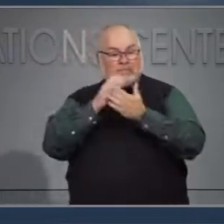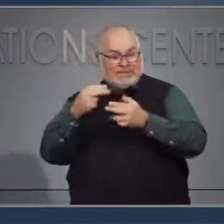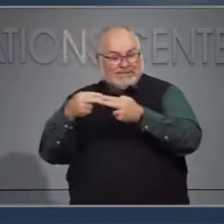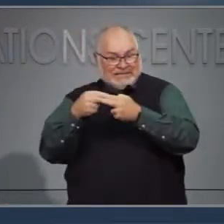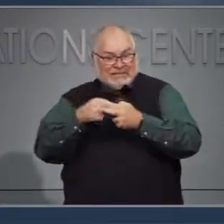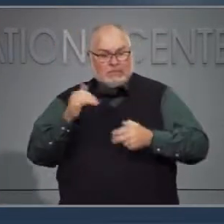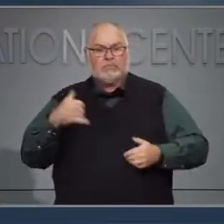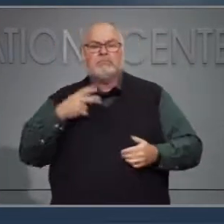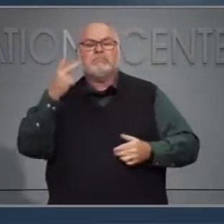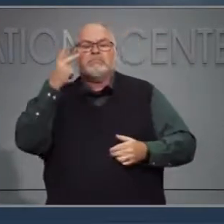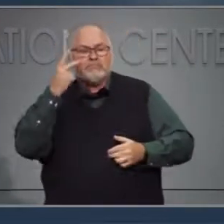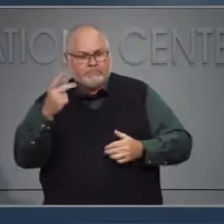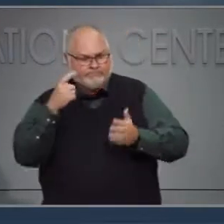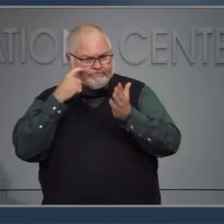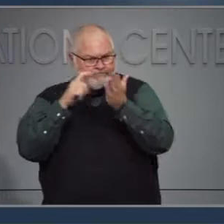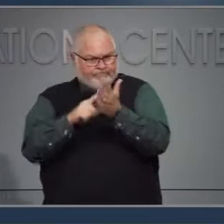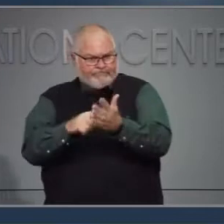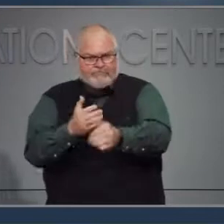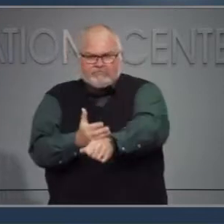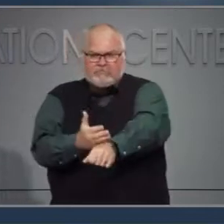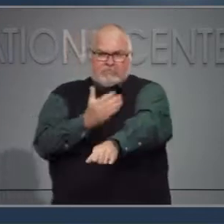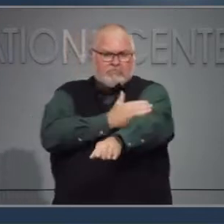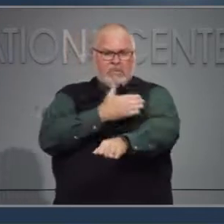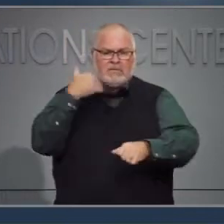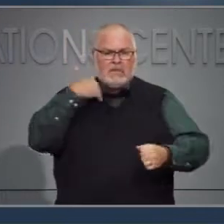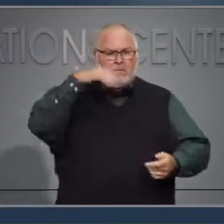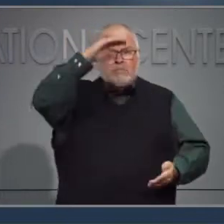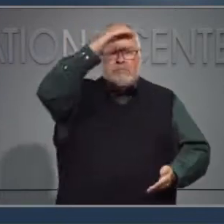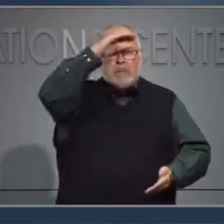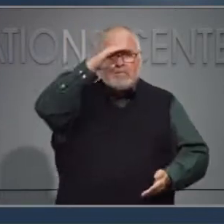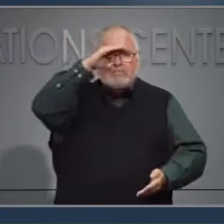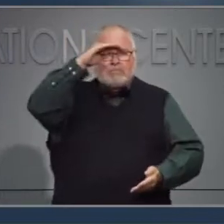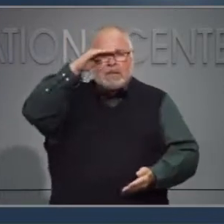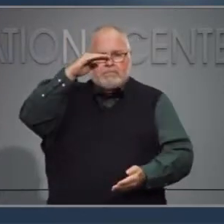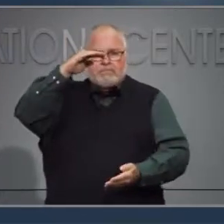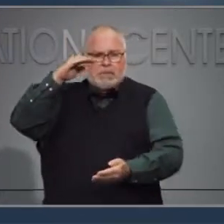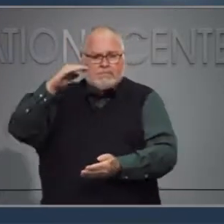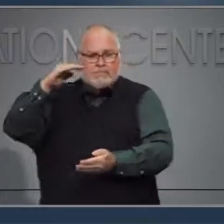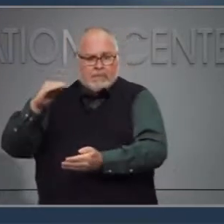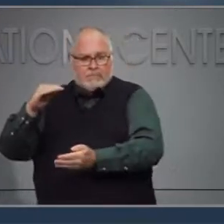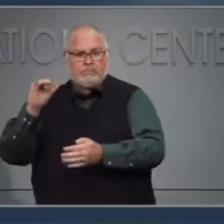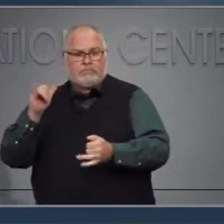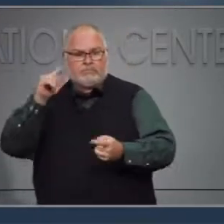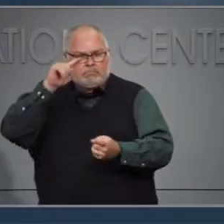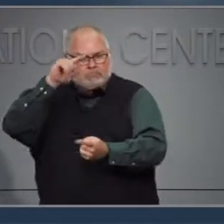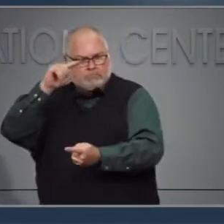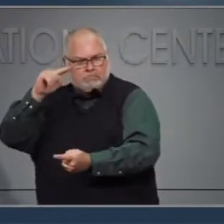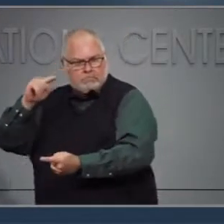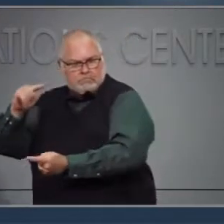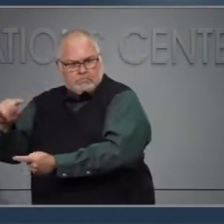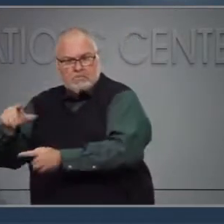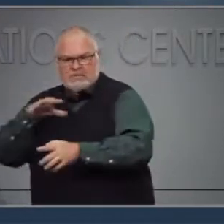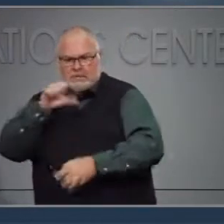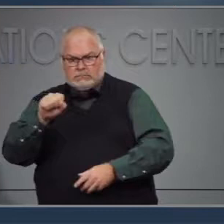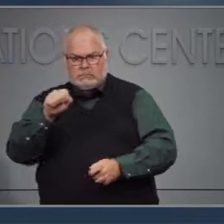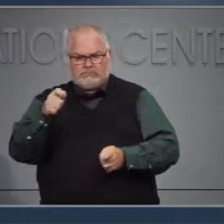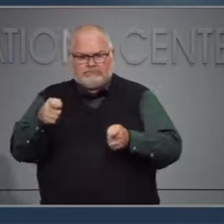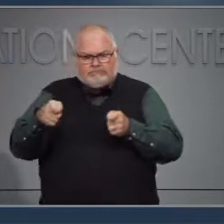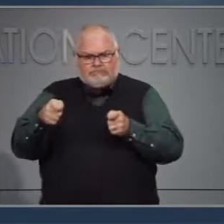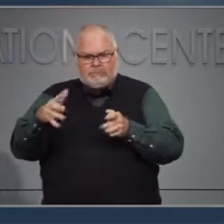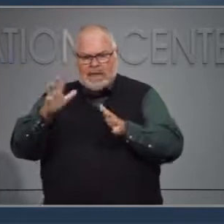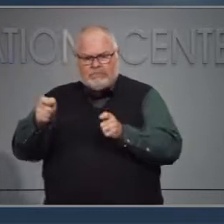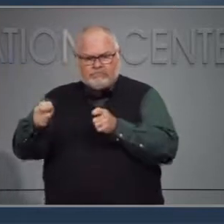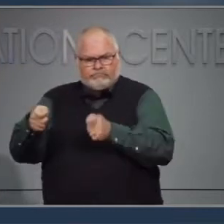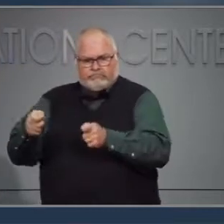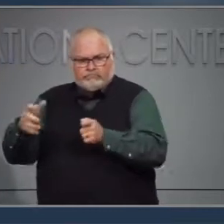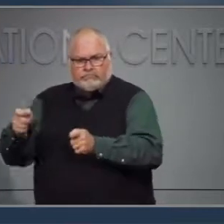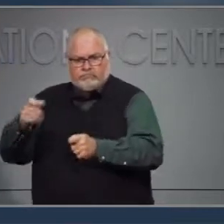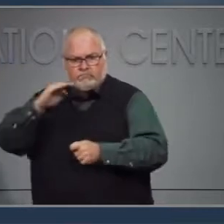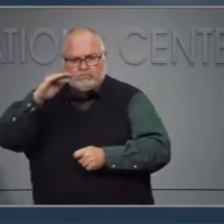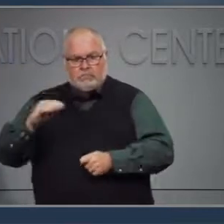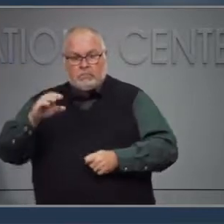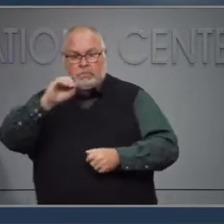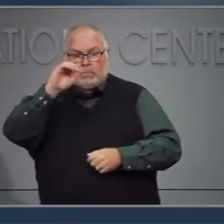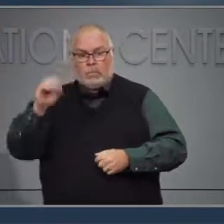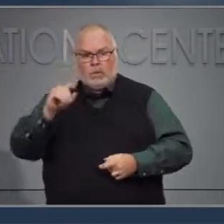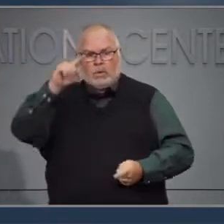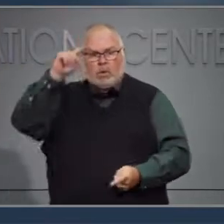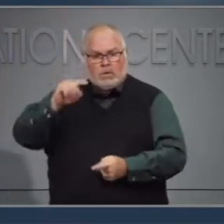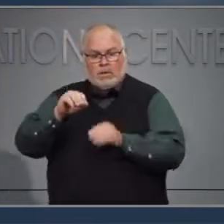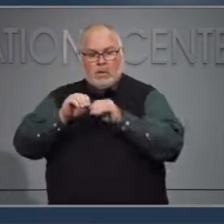ON THIS NEXT GRAPH WE ALSO SEE PROGRESS FROM WE LOOK AT THE LENGTH OF TIME THESE OUTBREAKS ARE LASTING IN NURSING HOMES BEFORE BEING BROUGHT UNDER CONTROL.